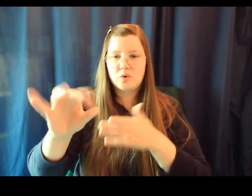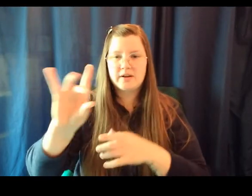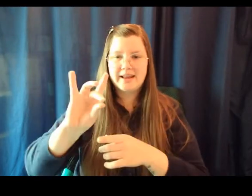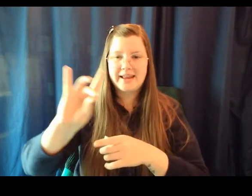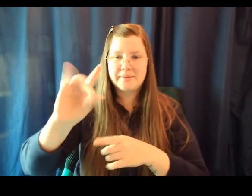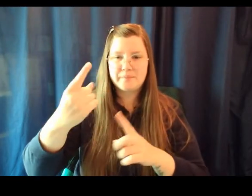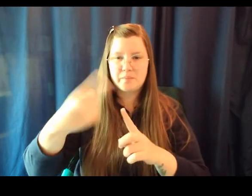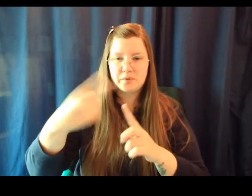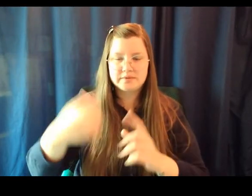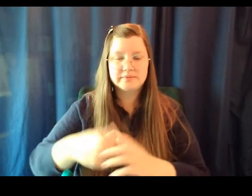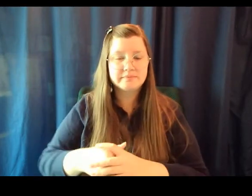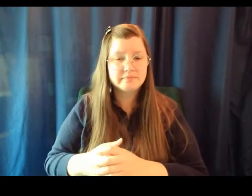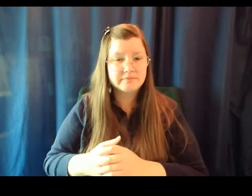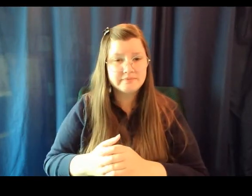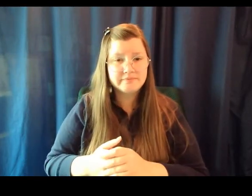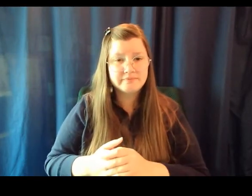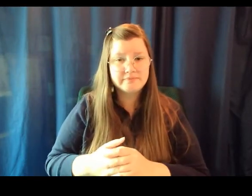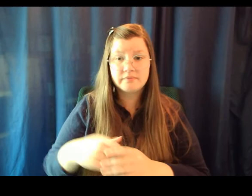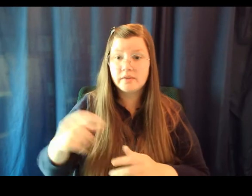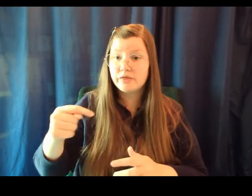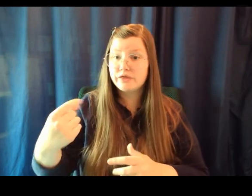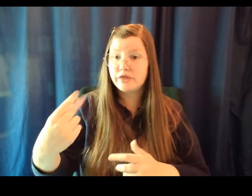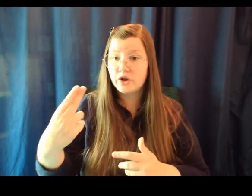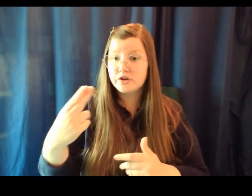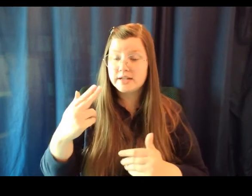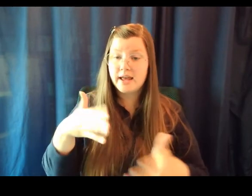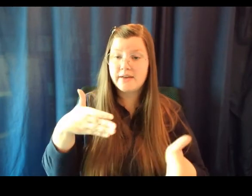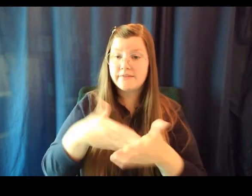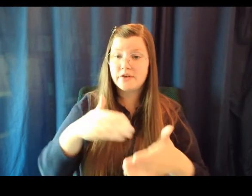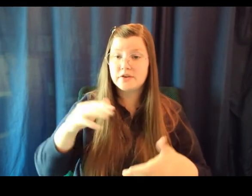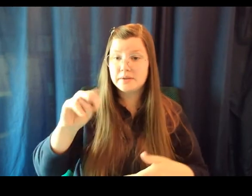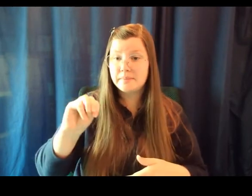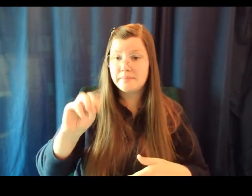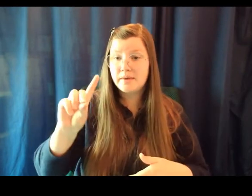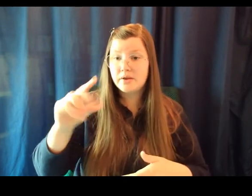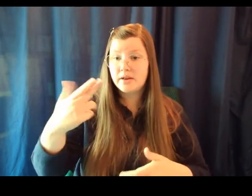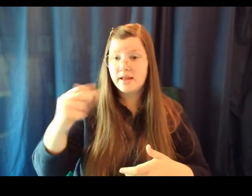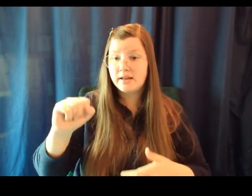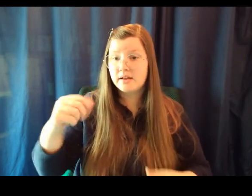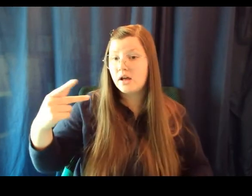Thursday v. Meadowdale, Kongira also led EW with 11pts.